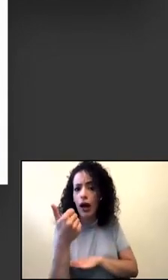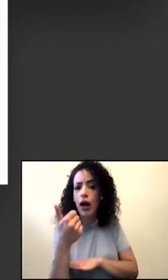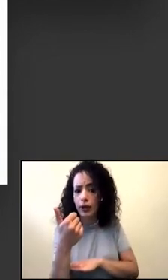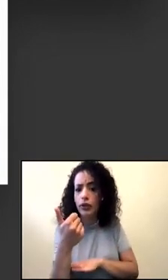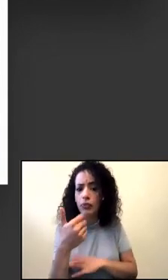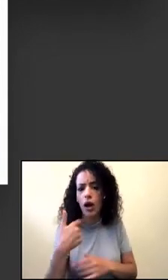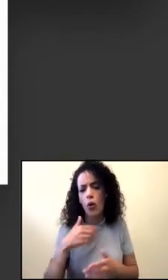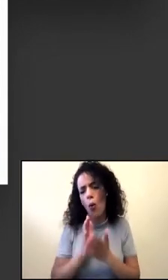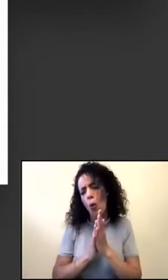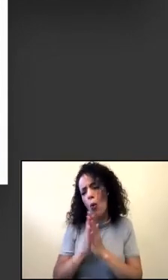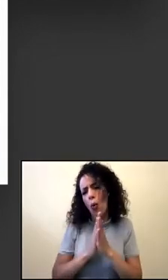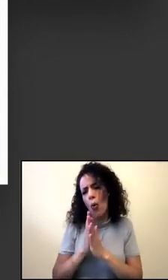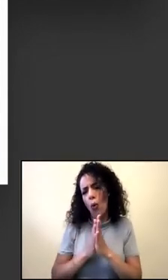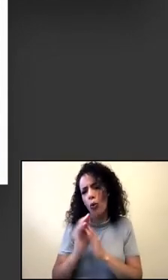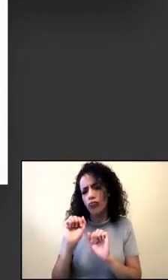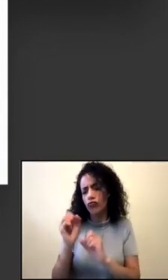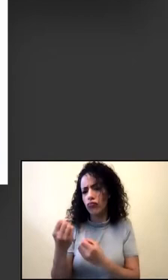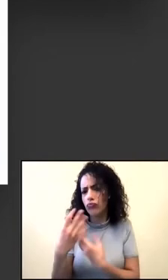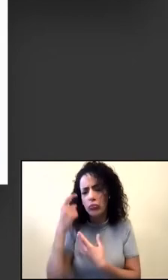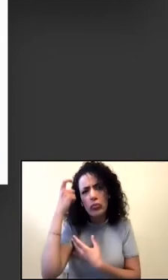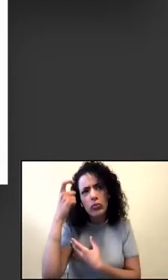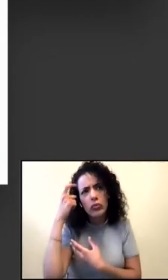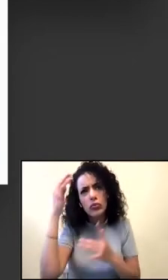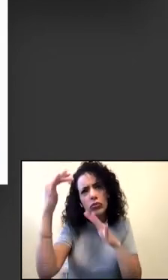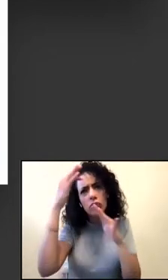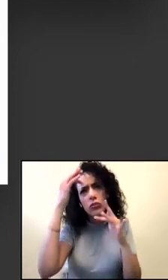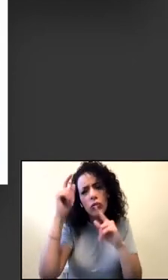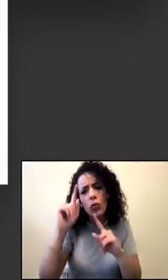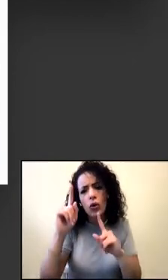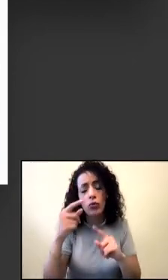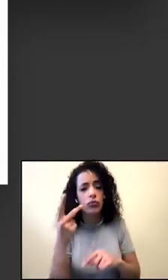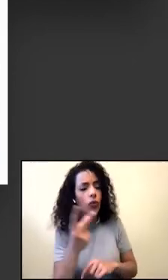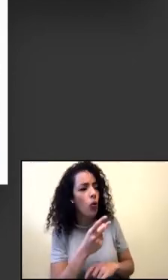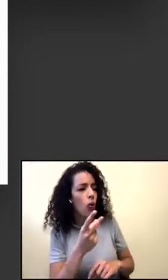hearing your thoughts in this. Yeah, I mean you've all given such beautiful responses, so I'm just